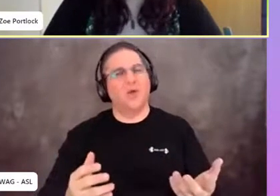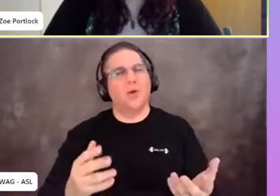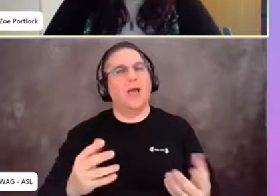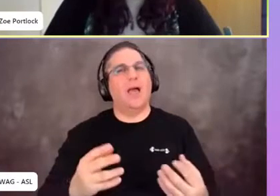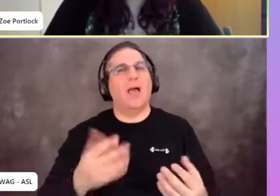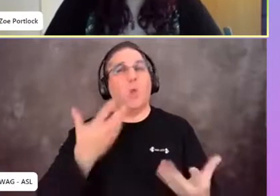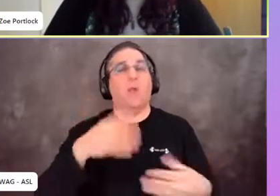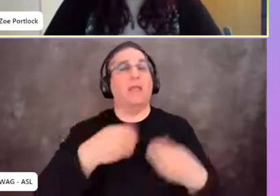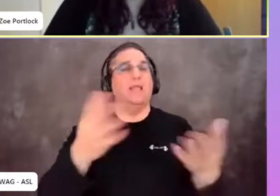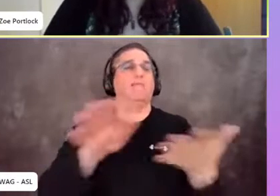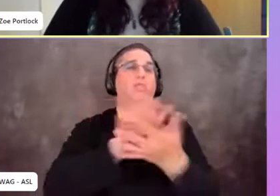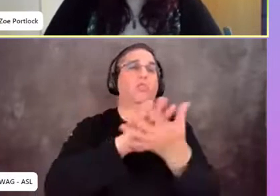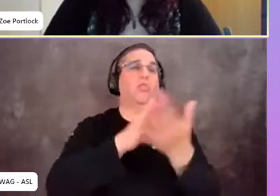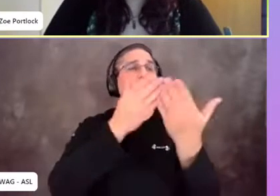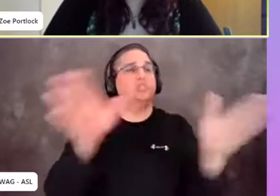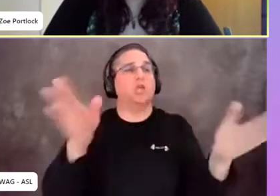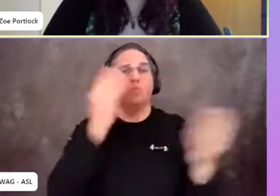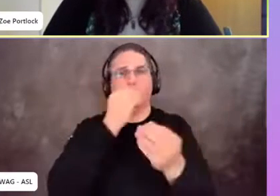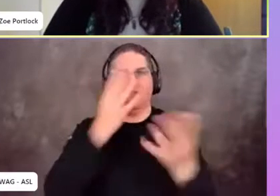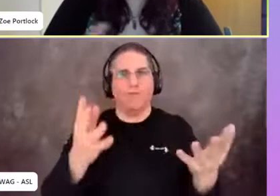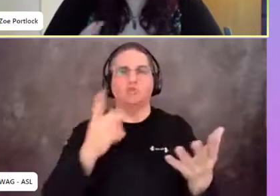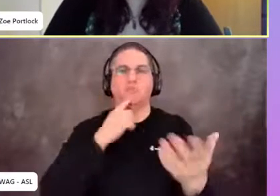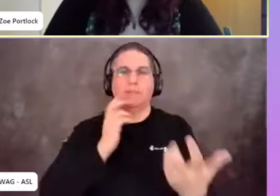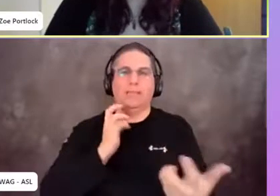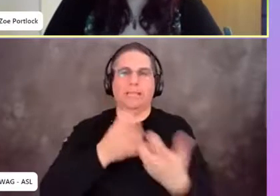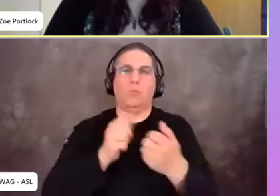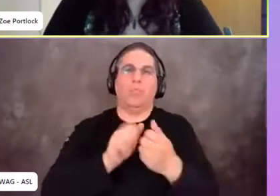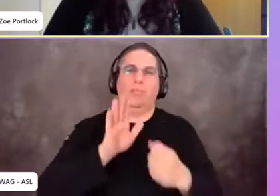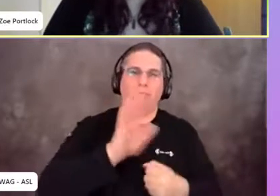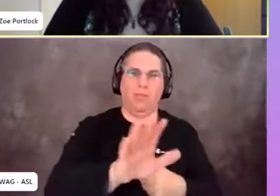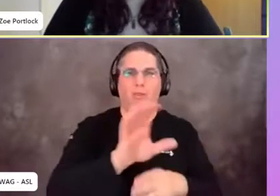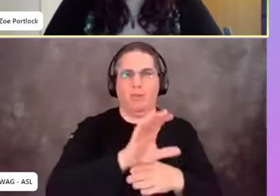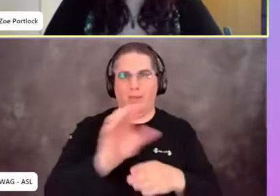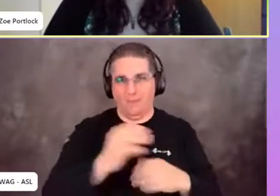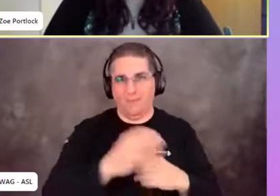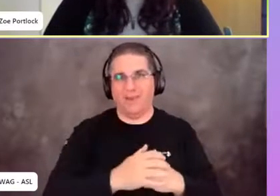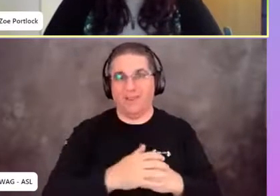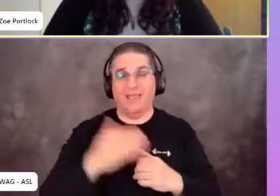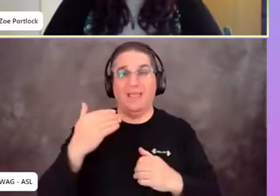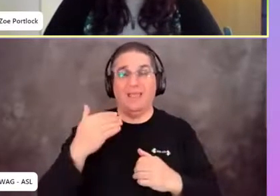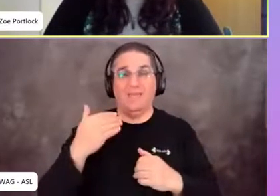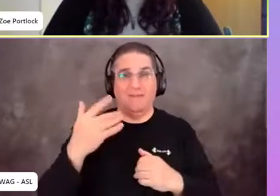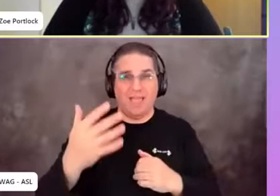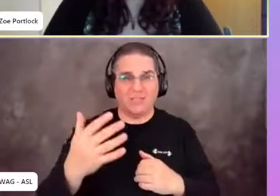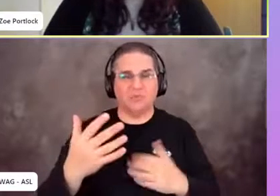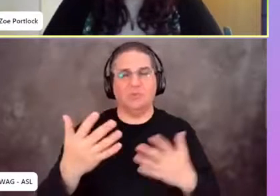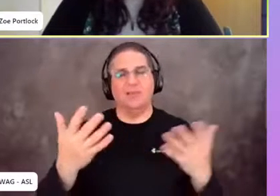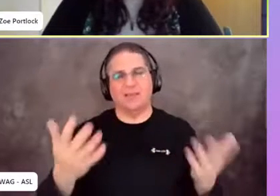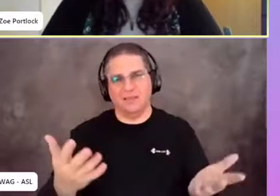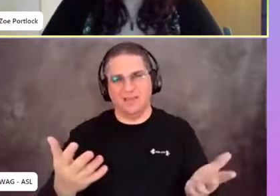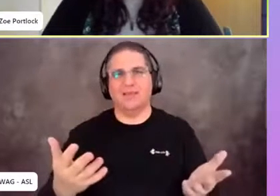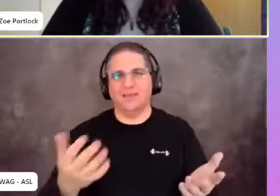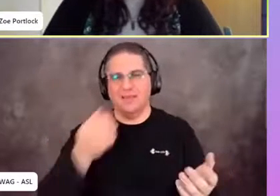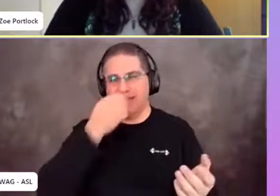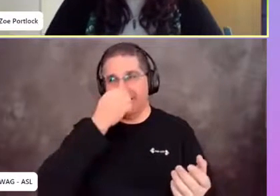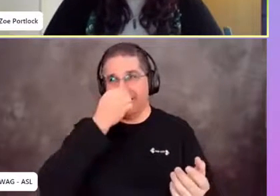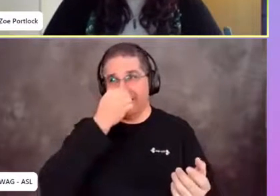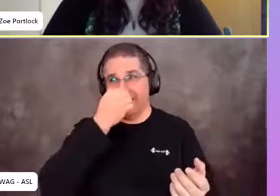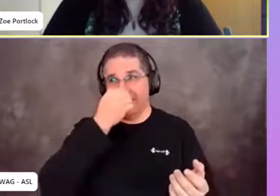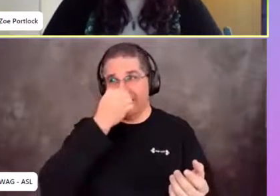some research behind this,, some money behind it. I just find putting everything in context carries it much